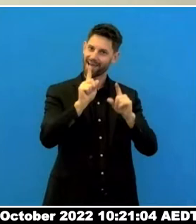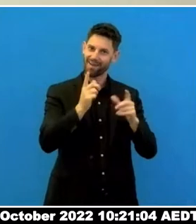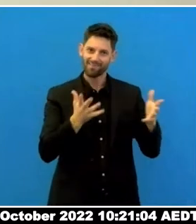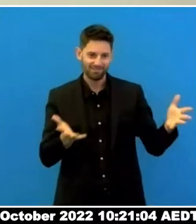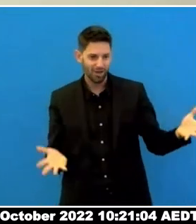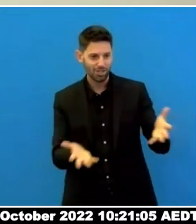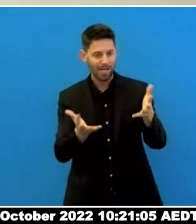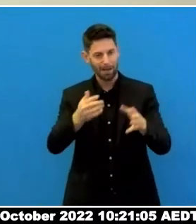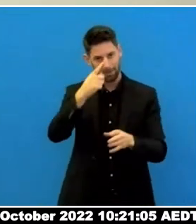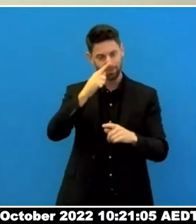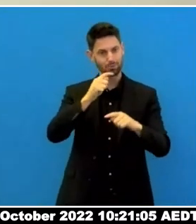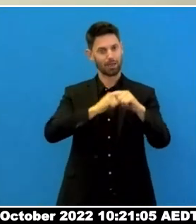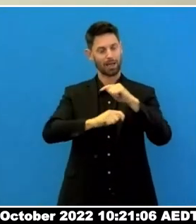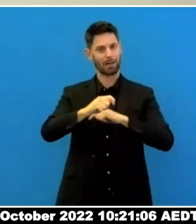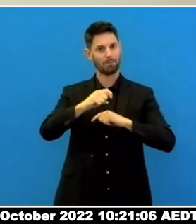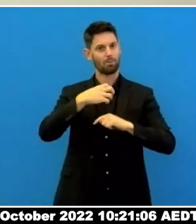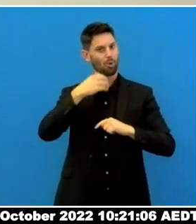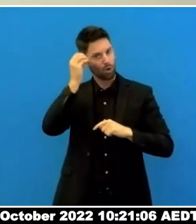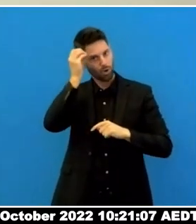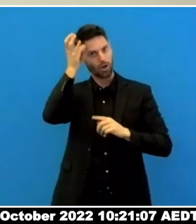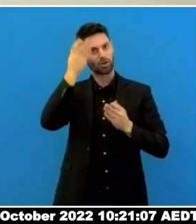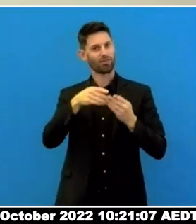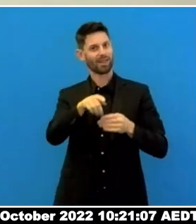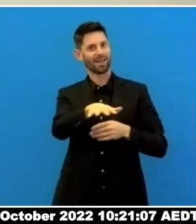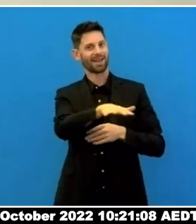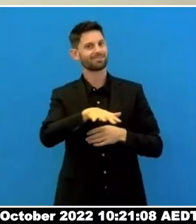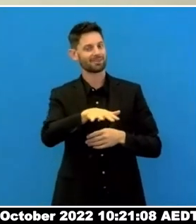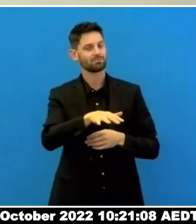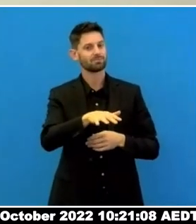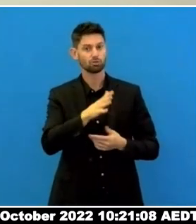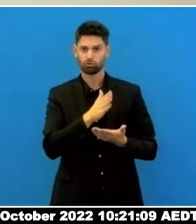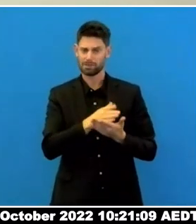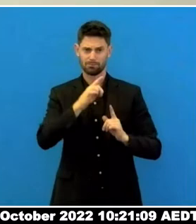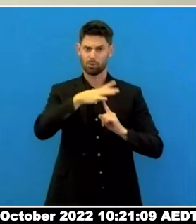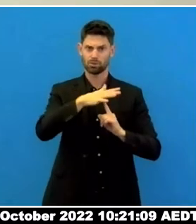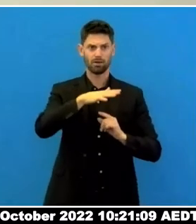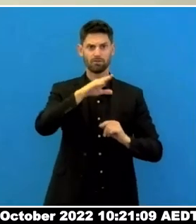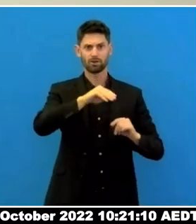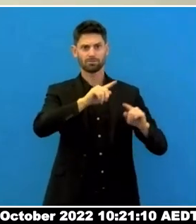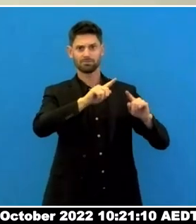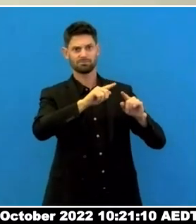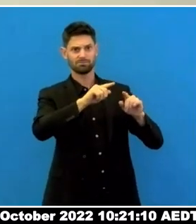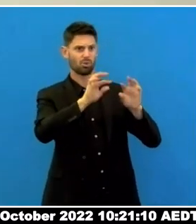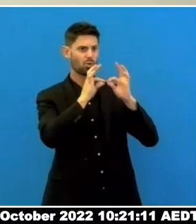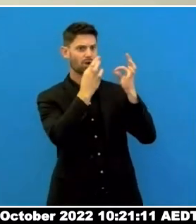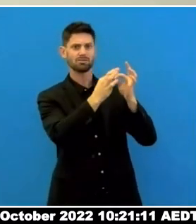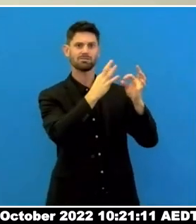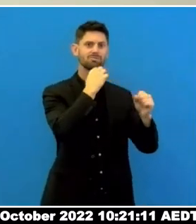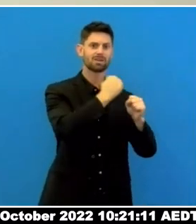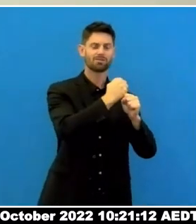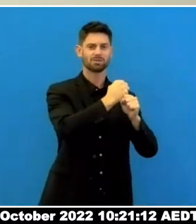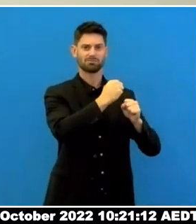This is indeed needed right through from the institutions to the executive level.